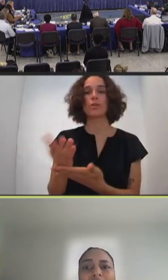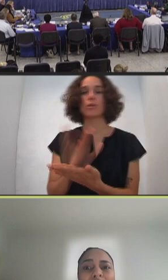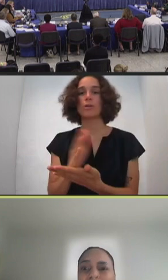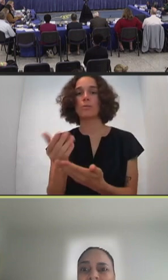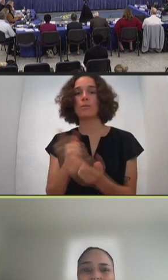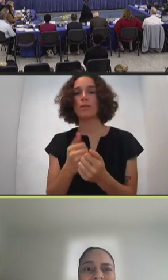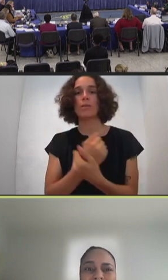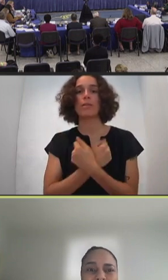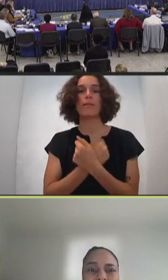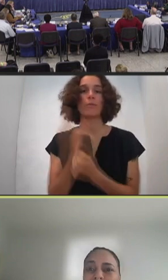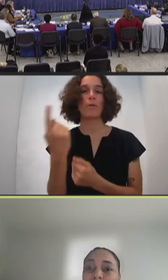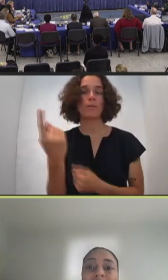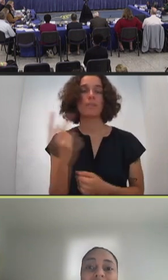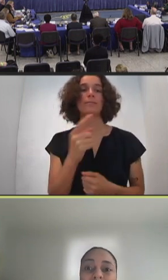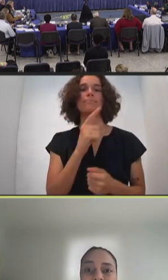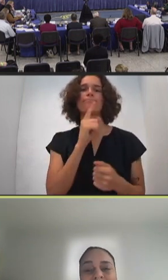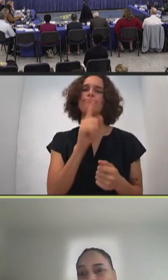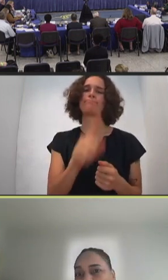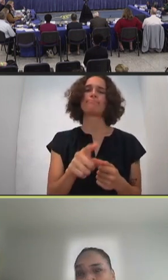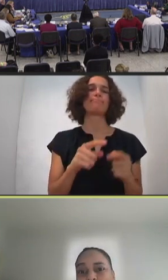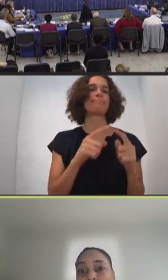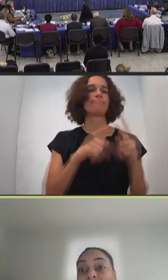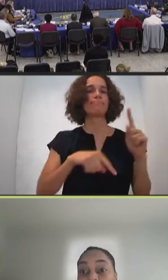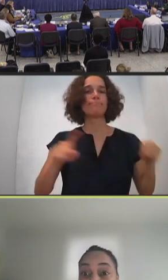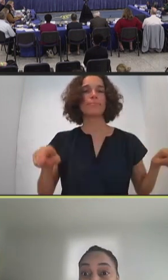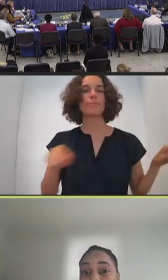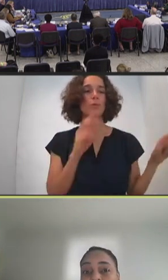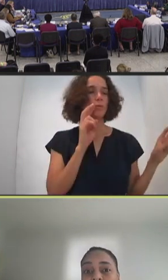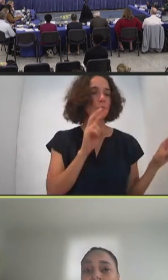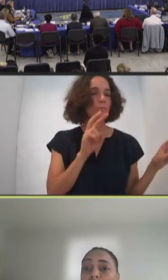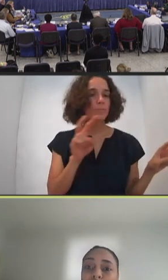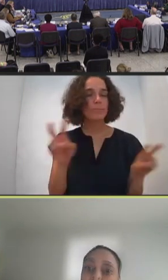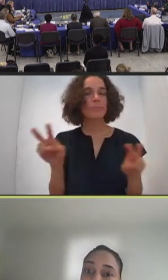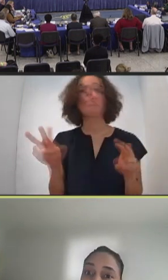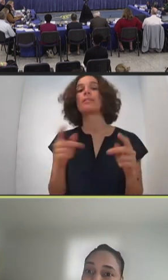all the facets of like the big little things in life that we love and that we don't want